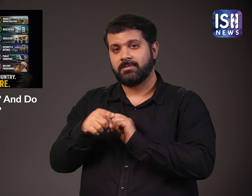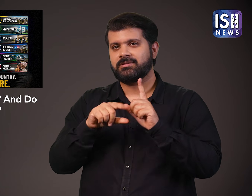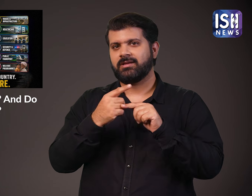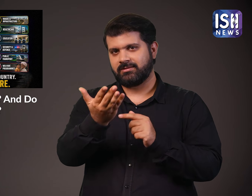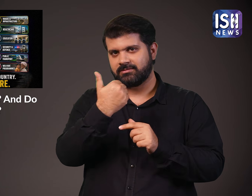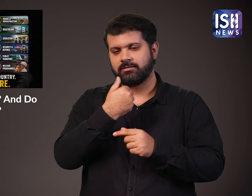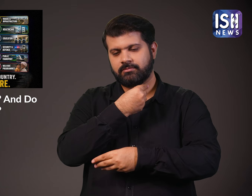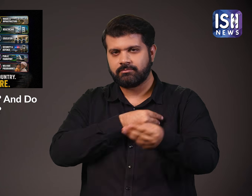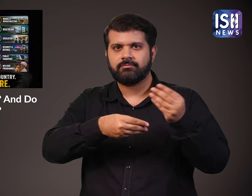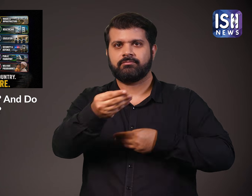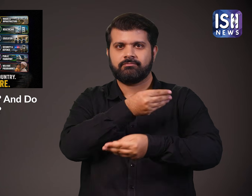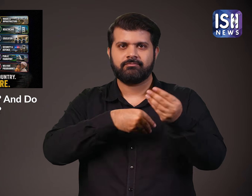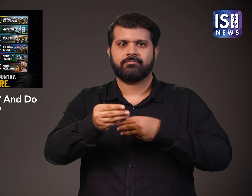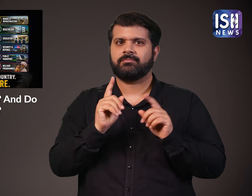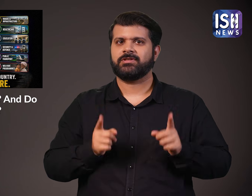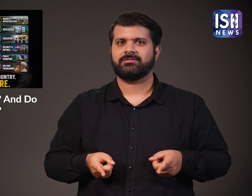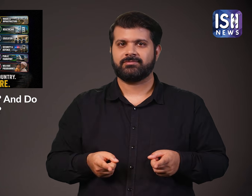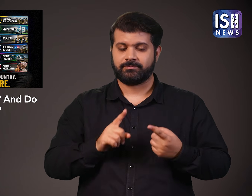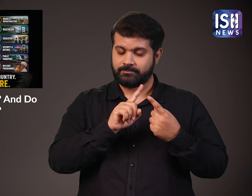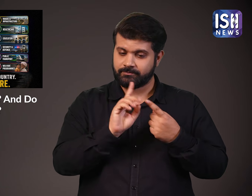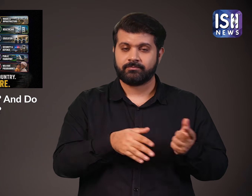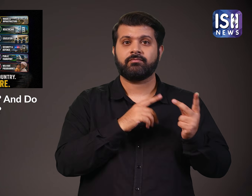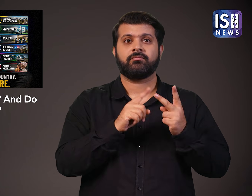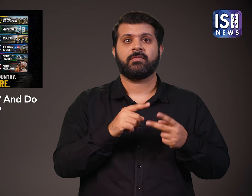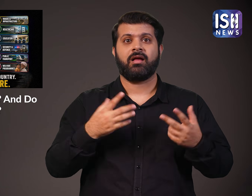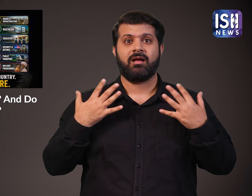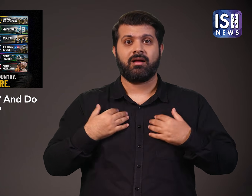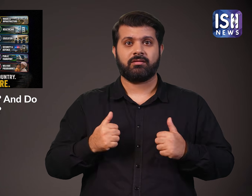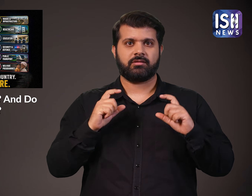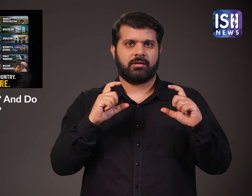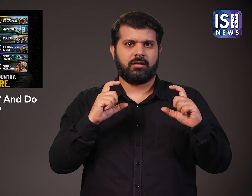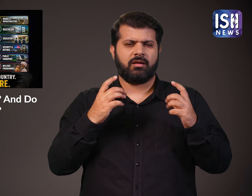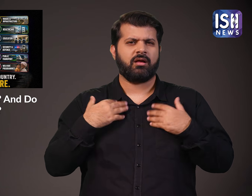Hence taxes are important for economy. Healthcare -